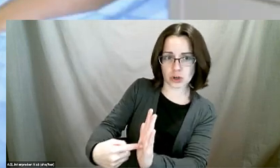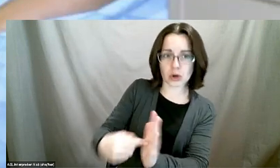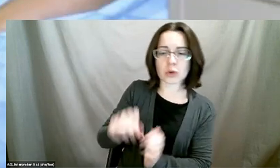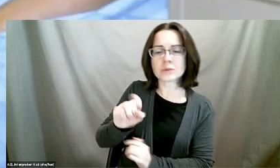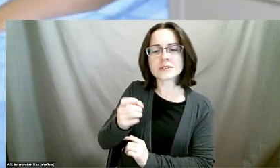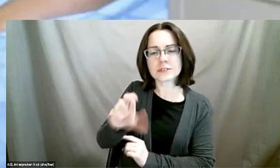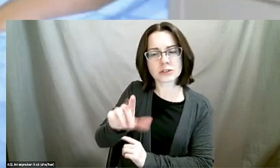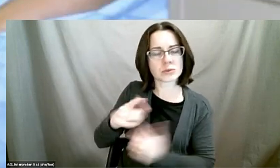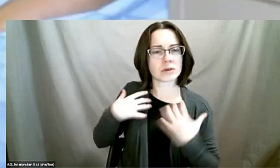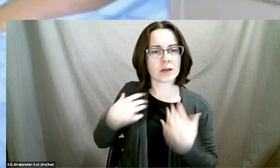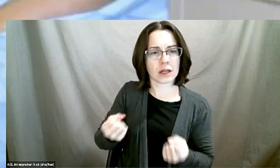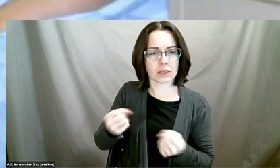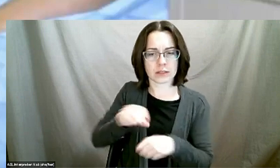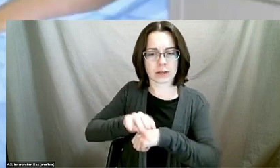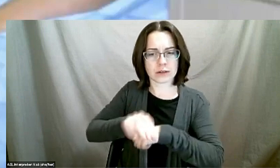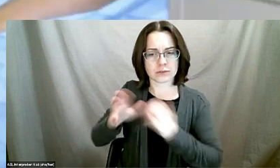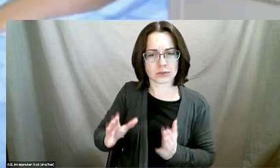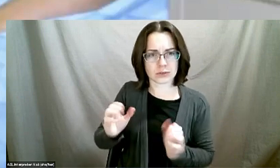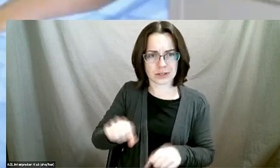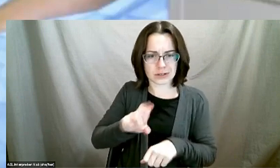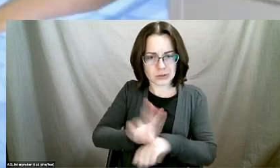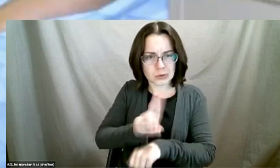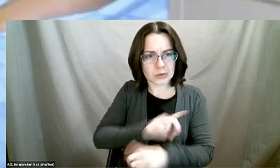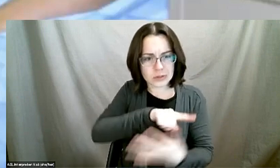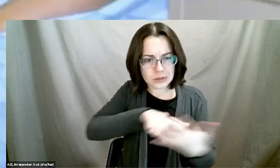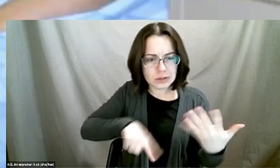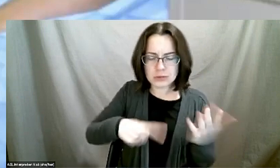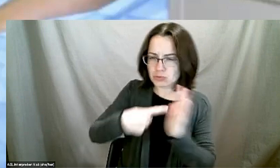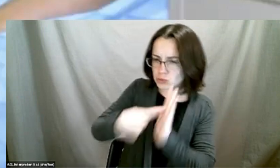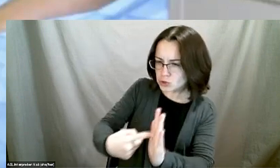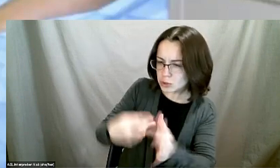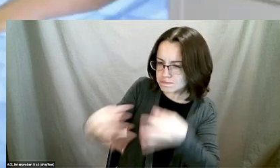our patients about what to expect during an exam.